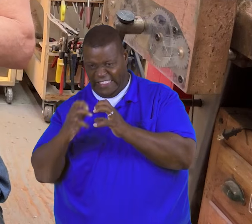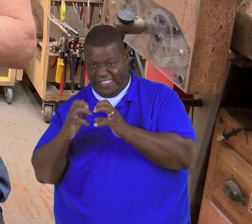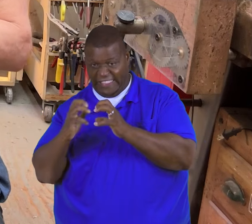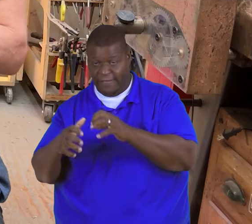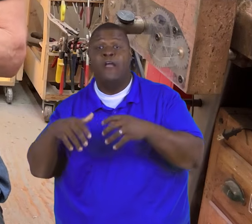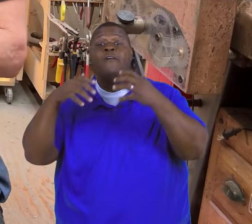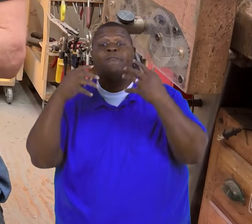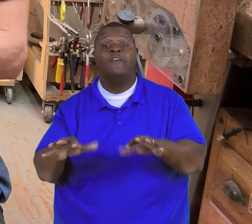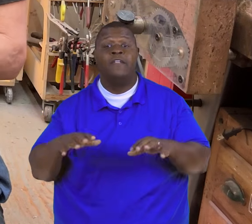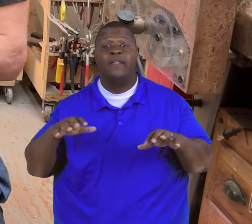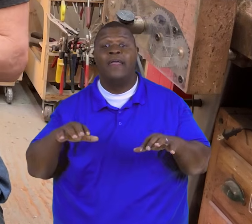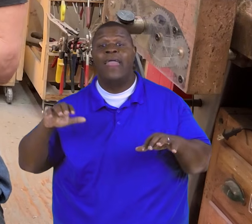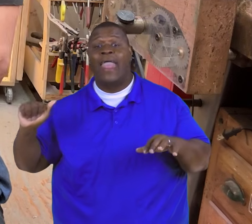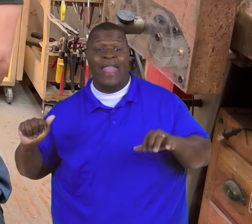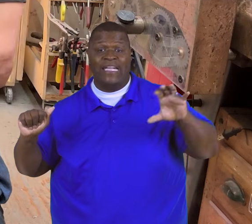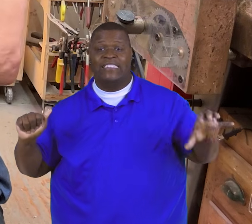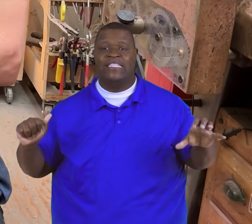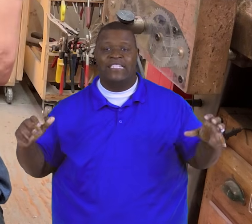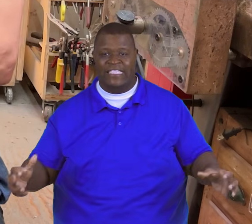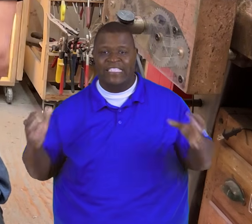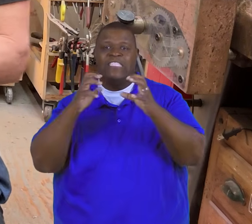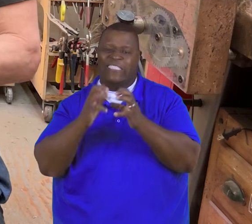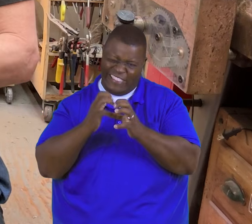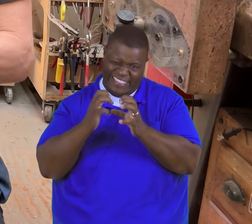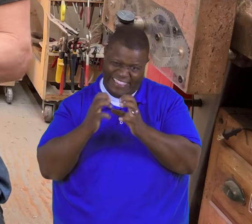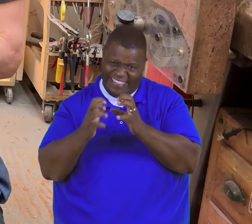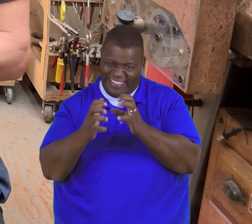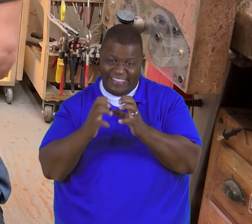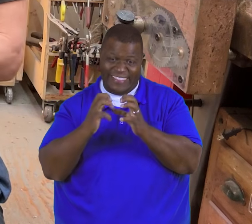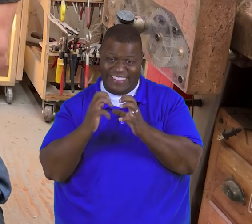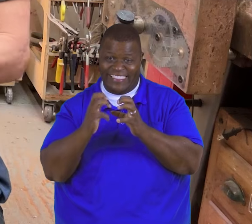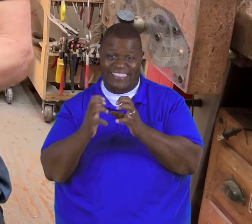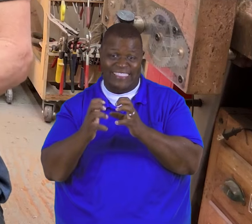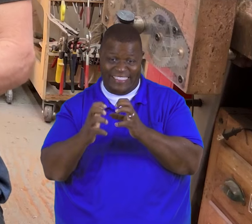and then you rub C back against A. So you're basically in a chain,